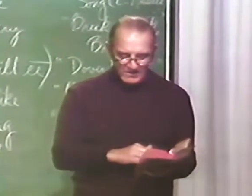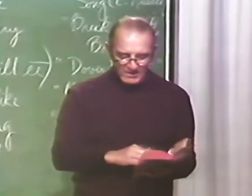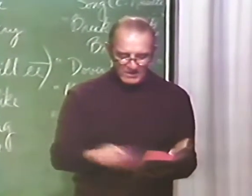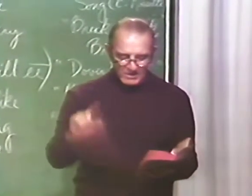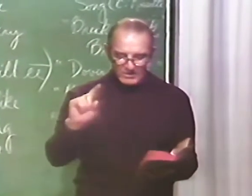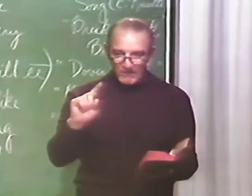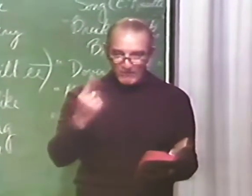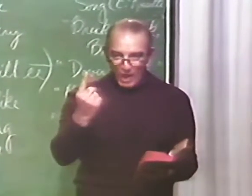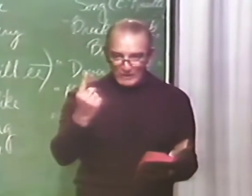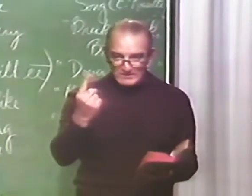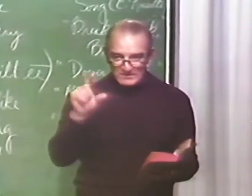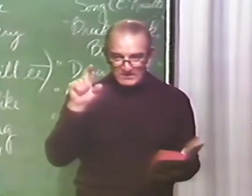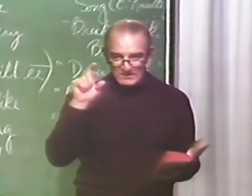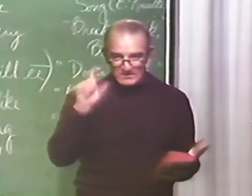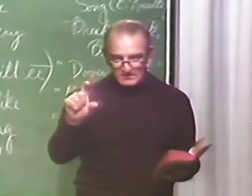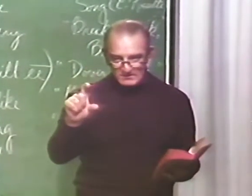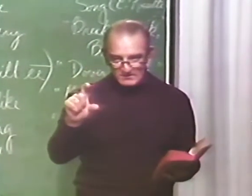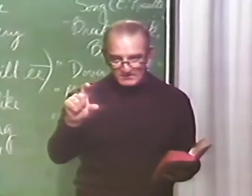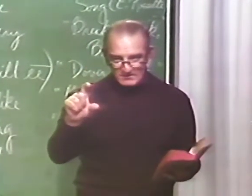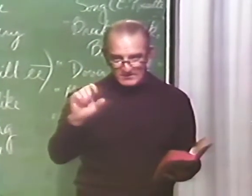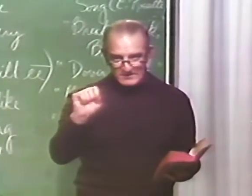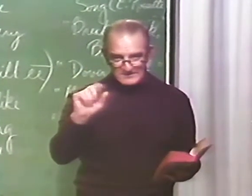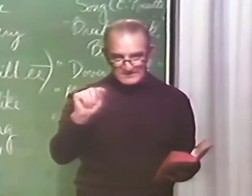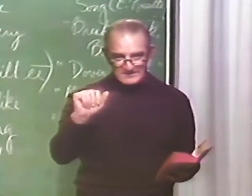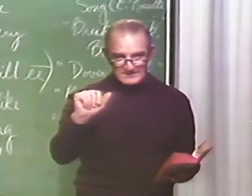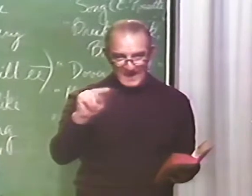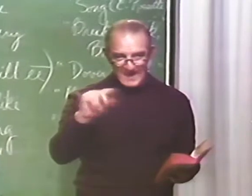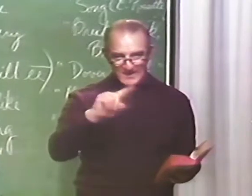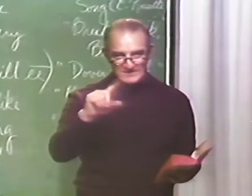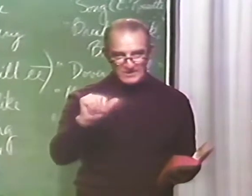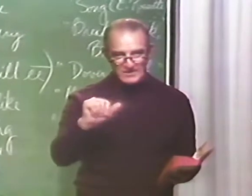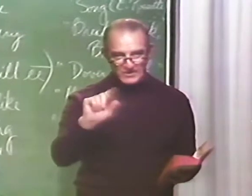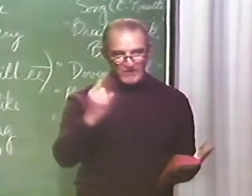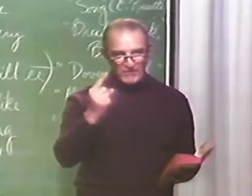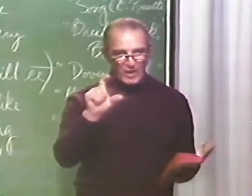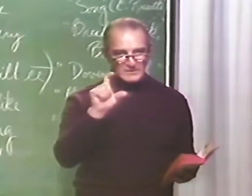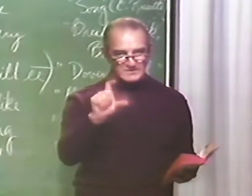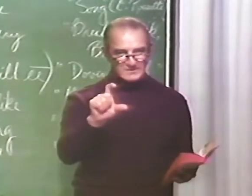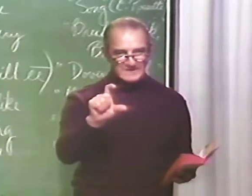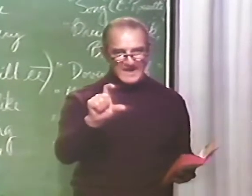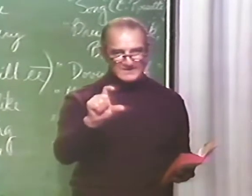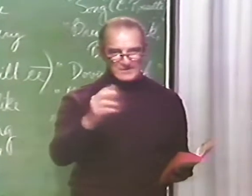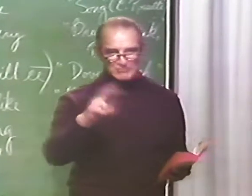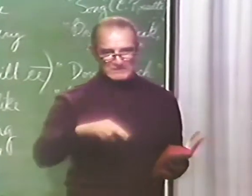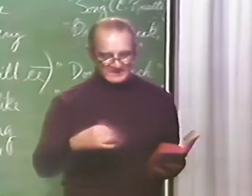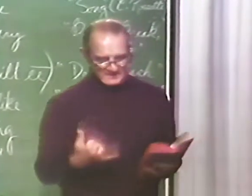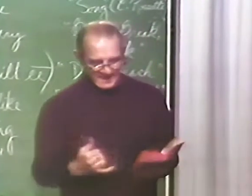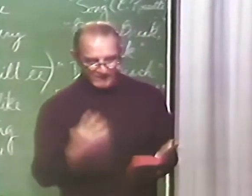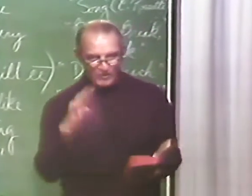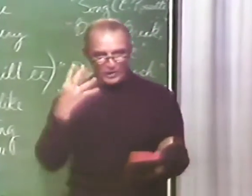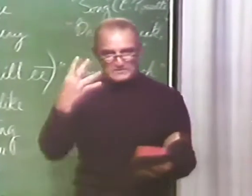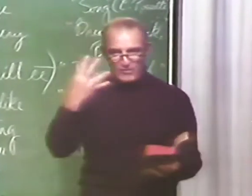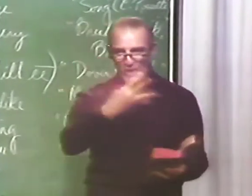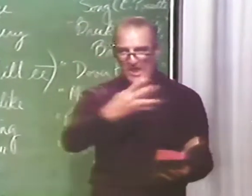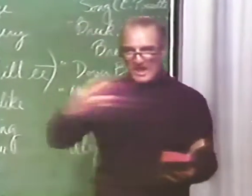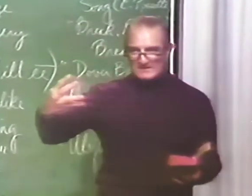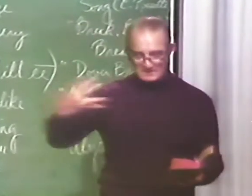WE'LL READ AGAIN THE FIRST STANZA. THE FIRST STANZA, READ NOW,